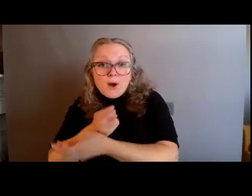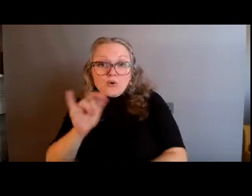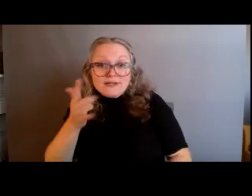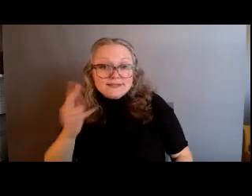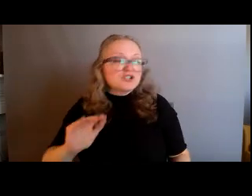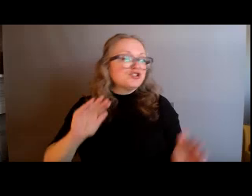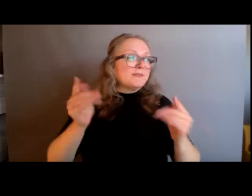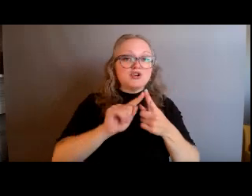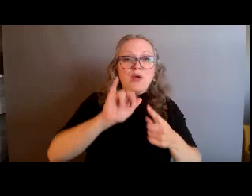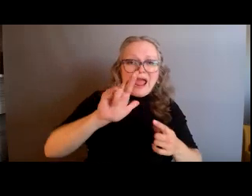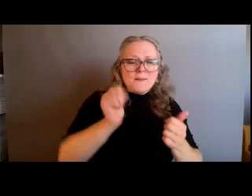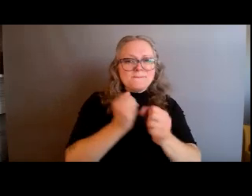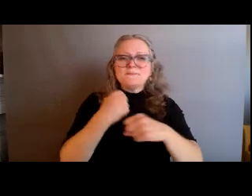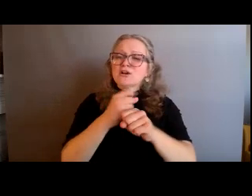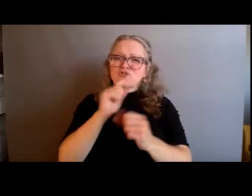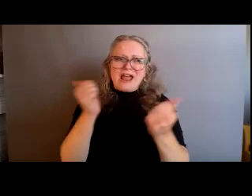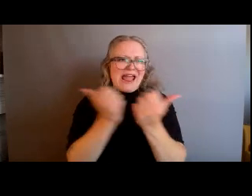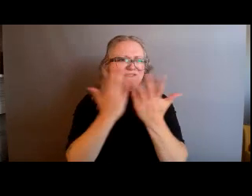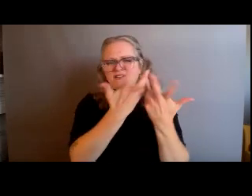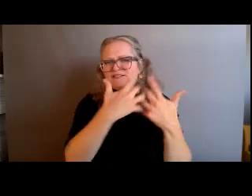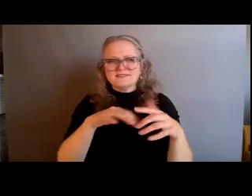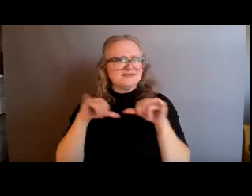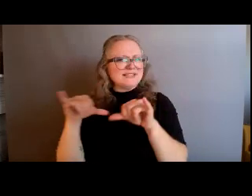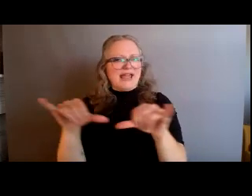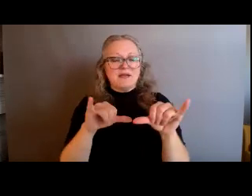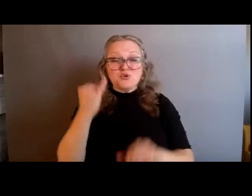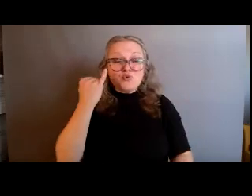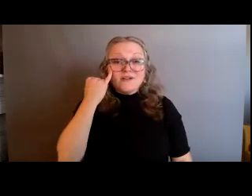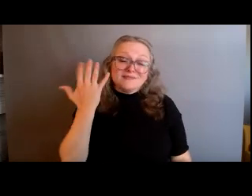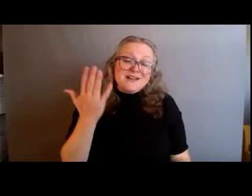'Cause, you got people who will fake a hearing loss. You got people who you know have different